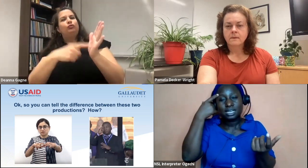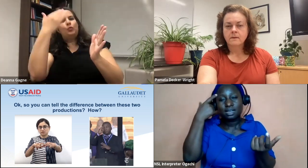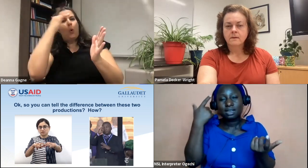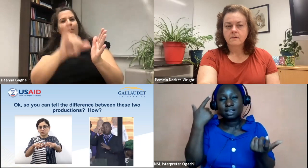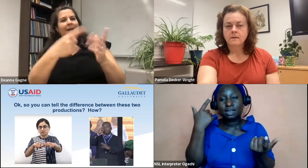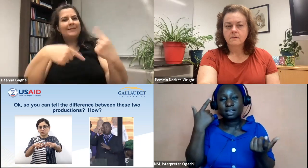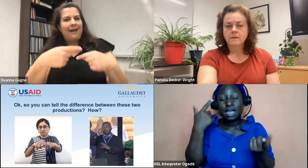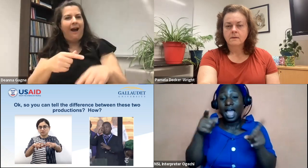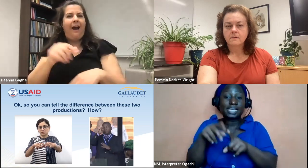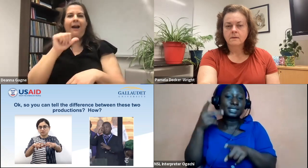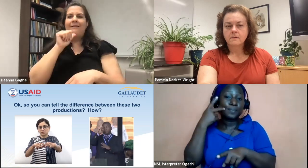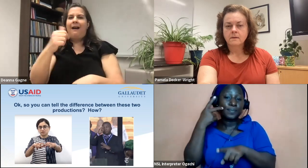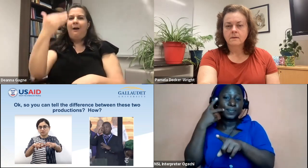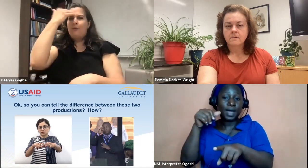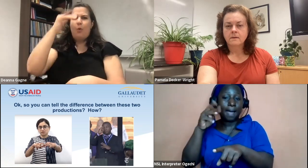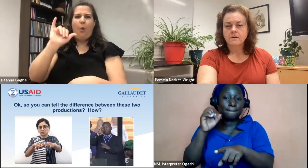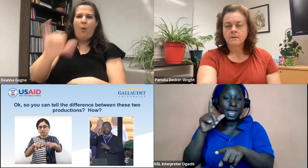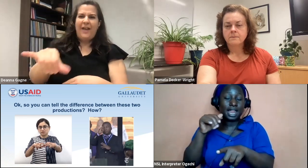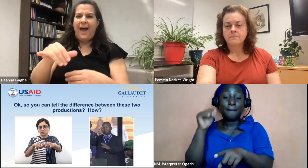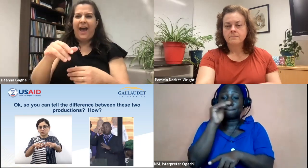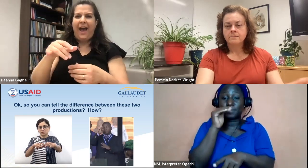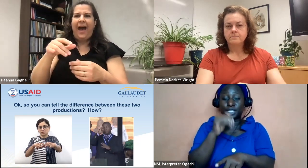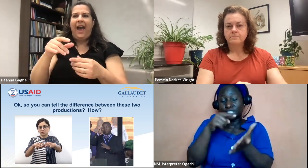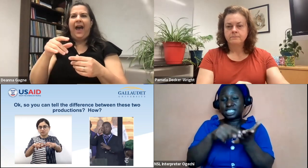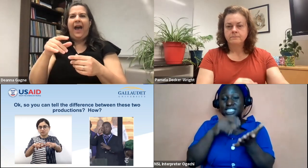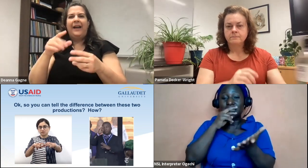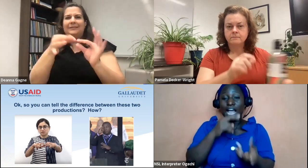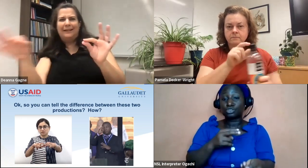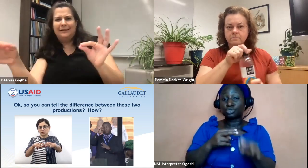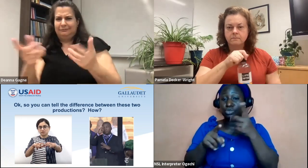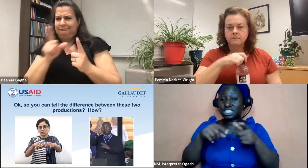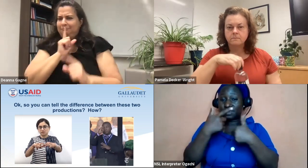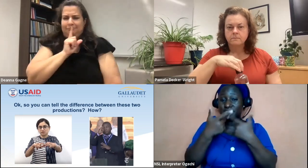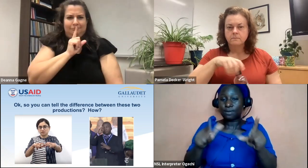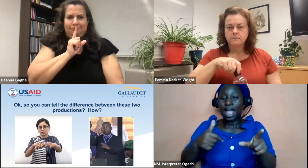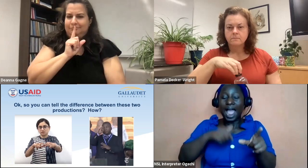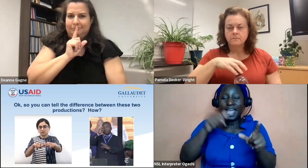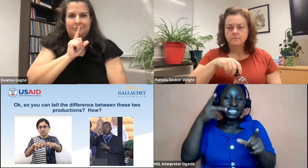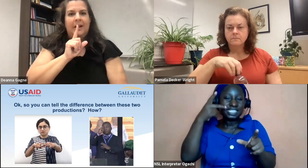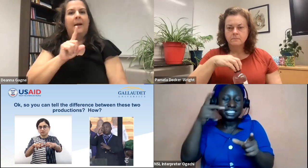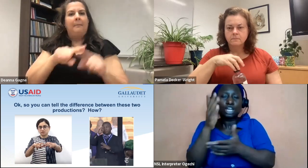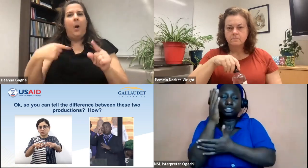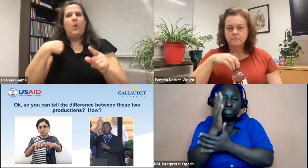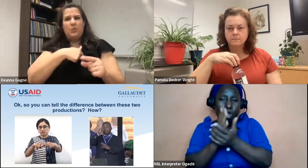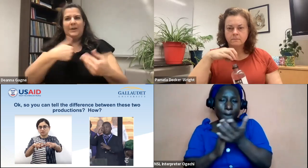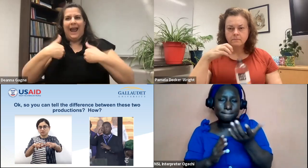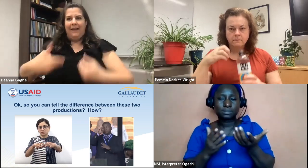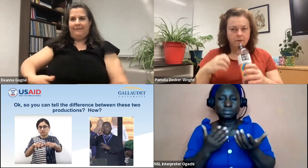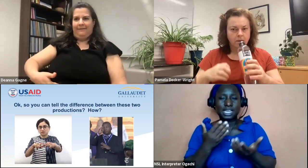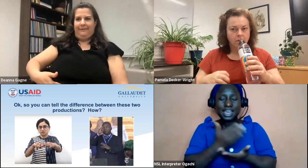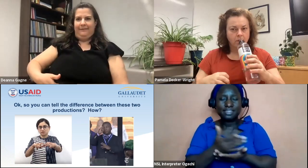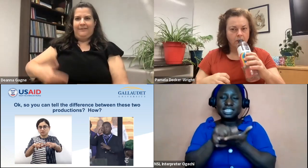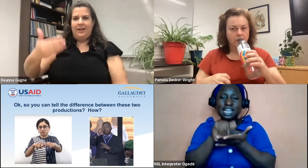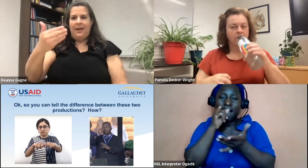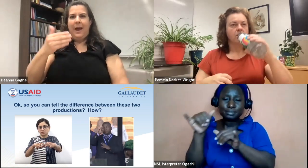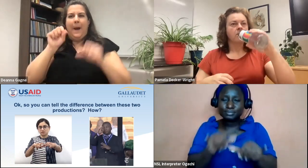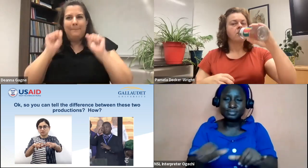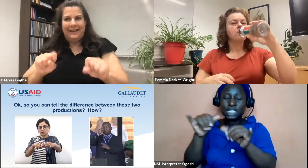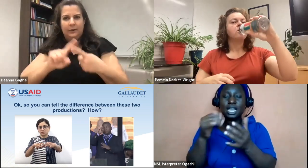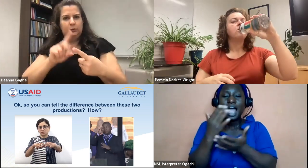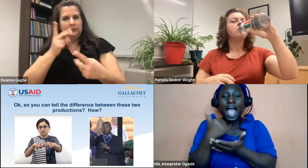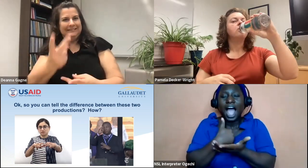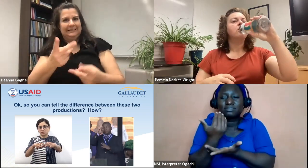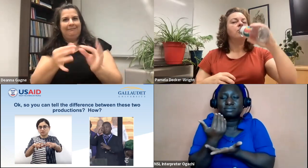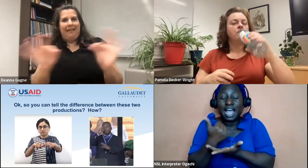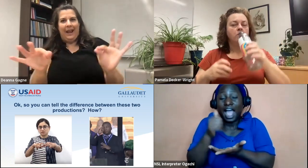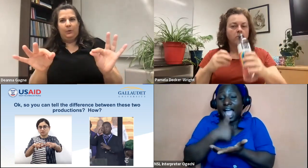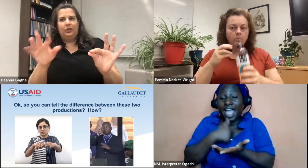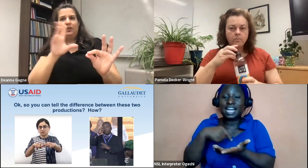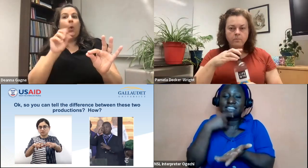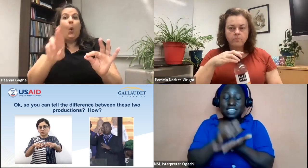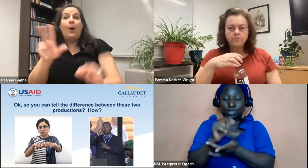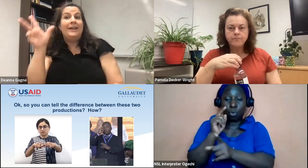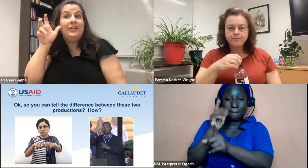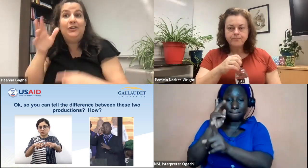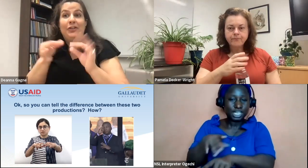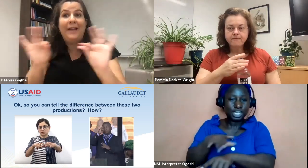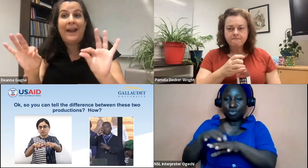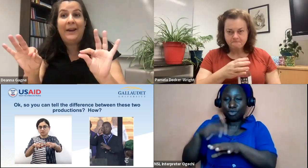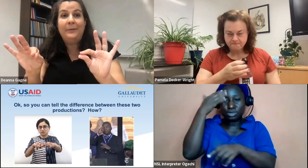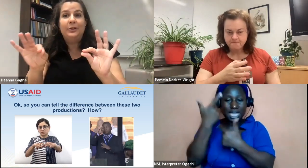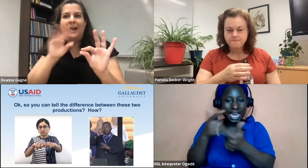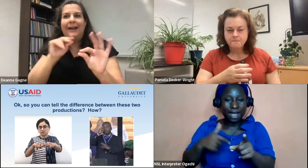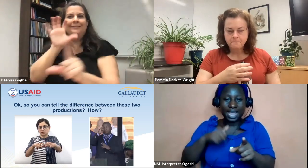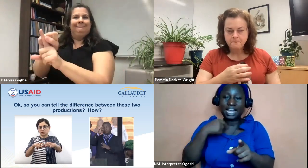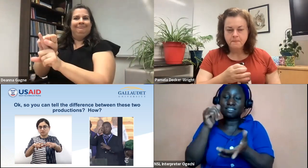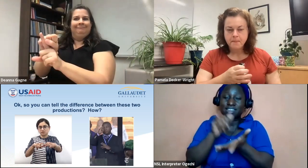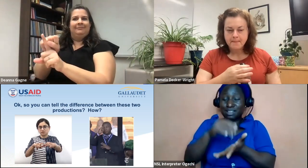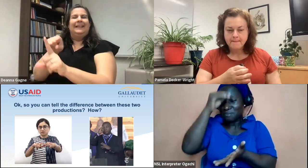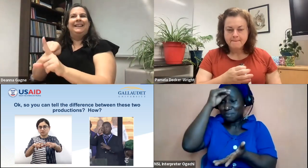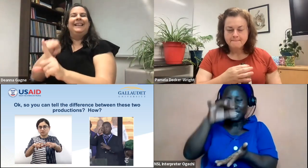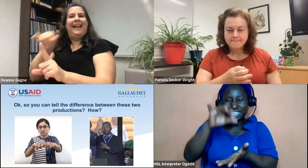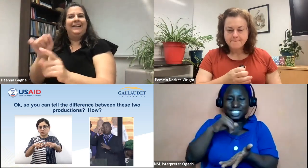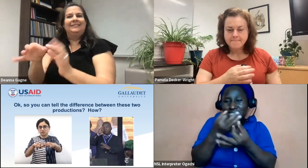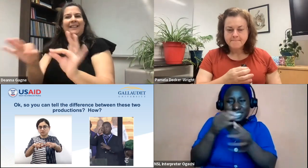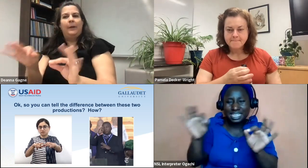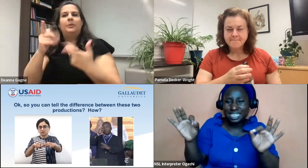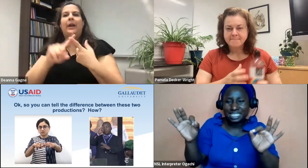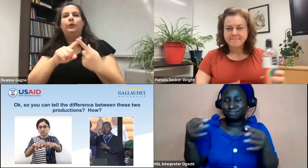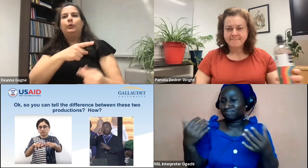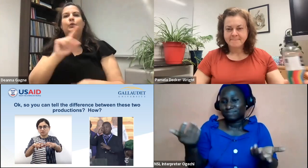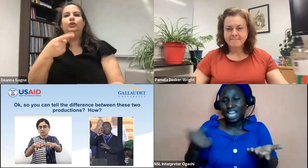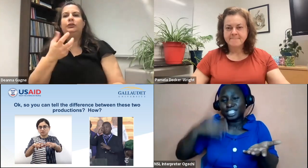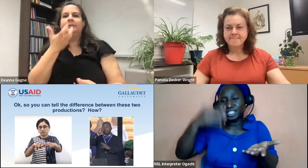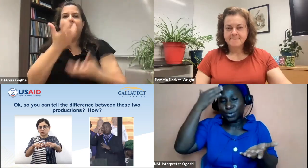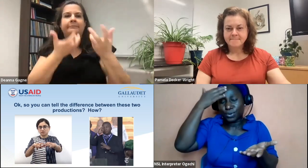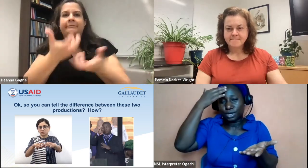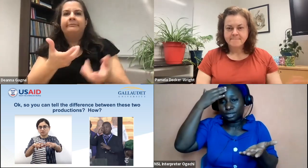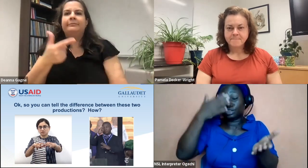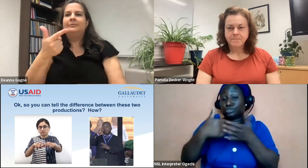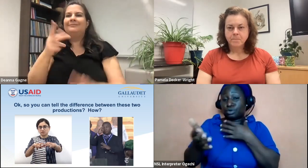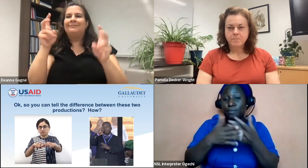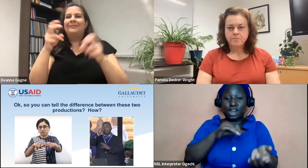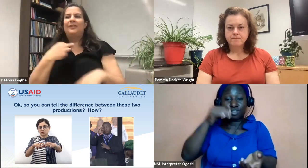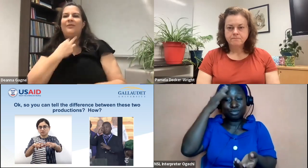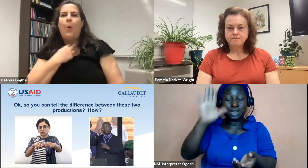this is, you know, patterns are familiar to me. I can tell that one of them doesn't know, assign. They They can tell that that's not even a sentence that they've uttered despite, not knowing their languages when seeing them produce it, or even when you're hearing somebody where it would speak to you, you can tell that that's not language.